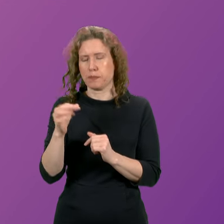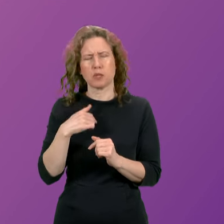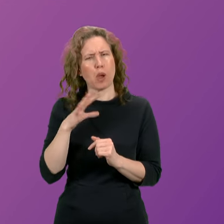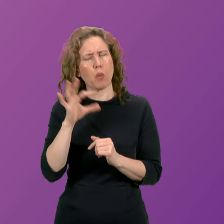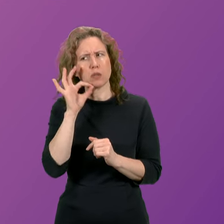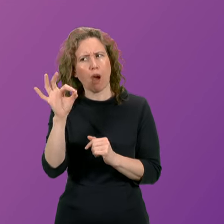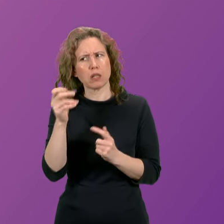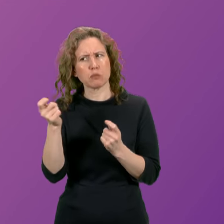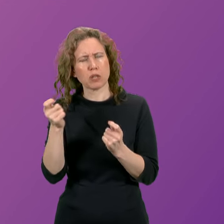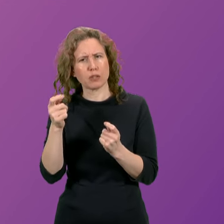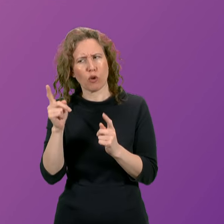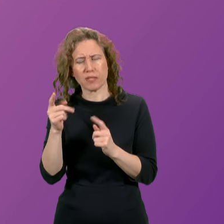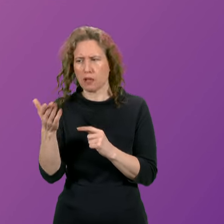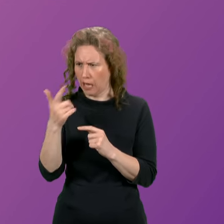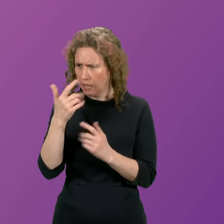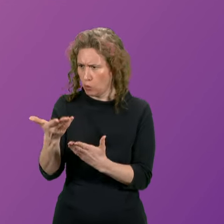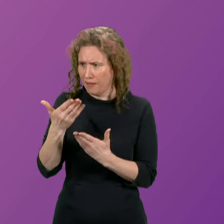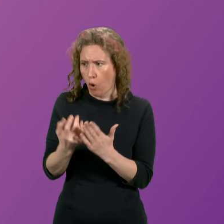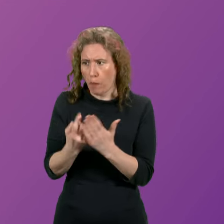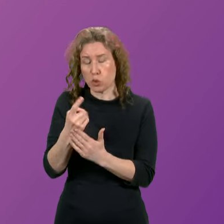Presiding Officer, will you provide an opportunity for the First Minister to